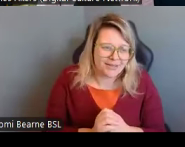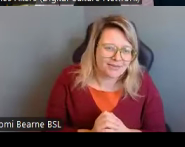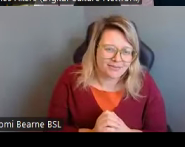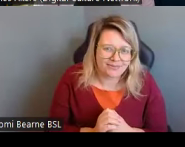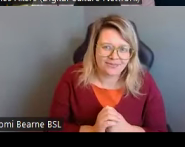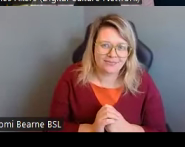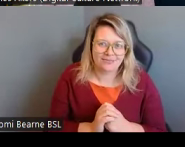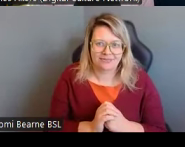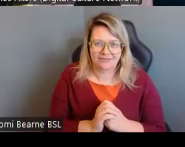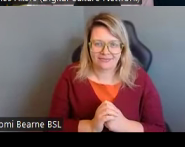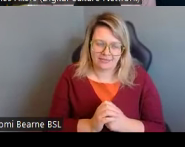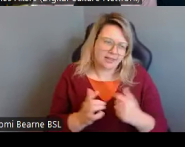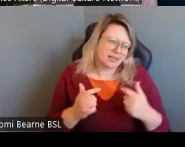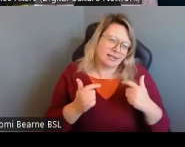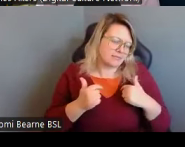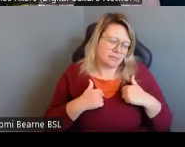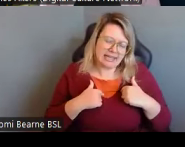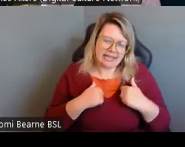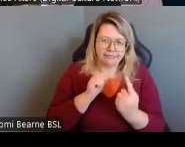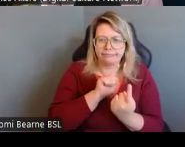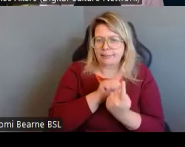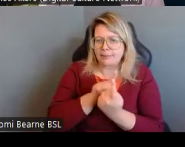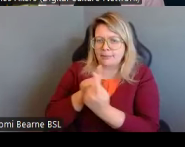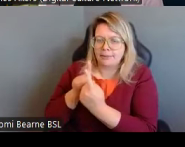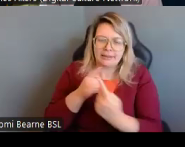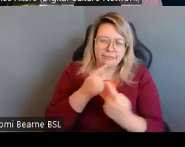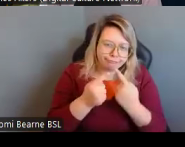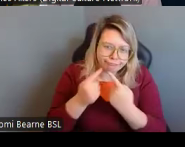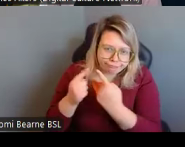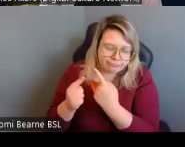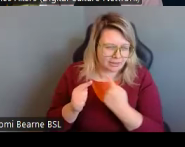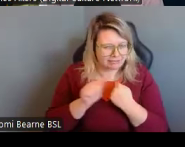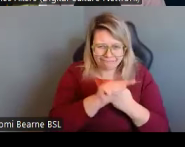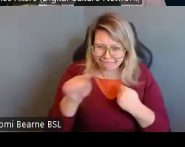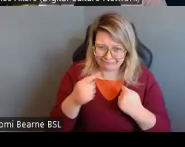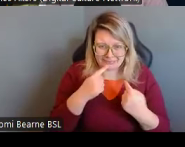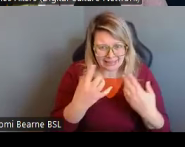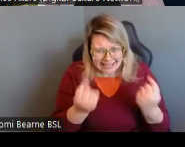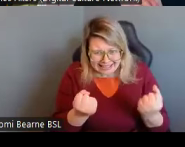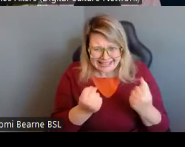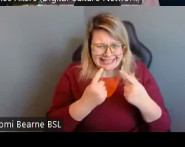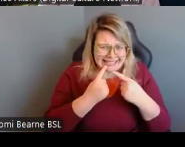I speak to people every single day about all the data that they have and how they're trying to get the data out of it that's actually useful,